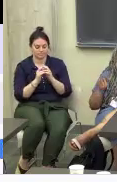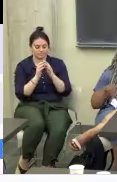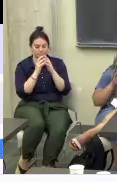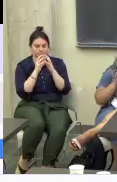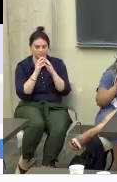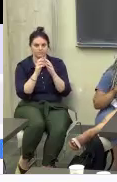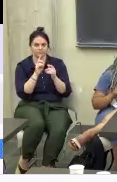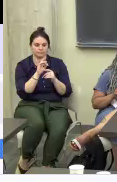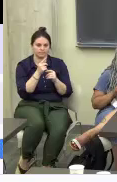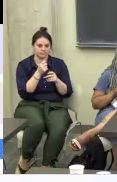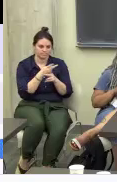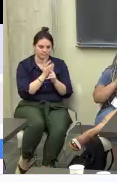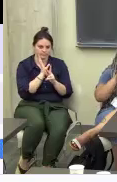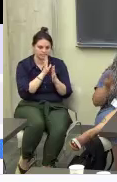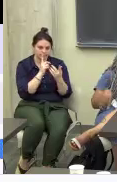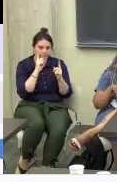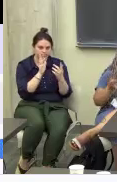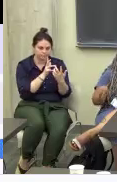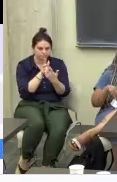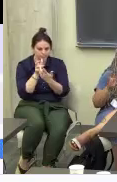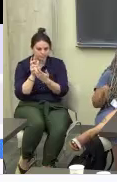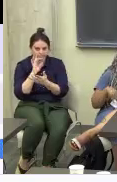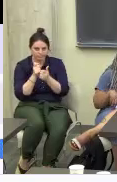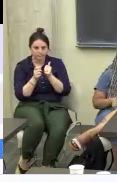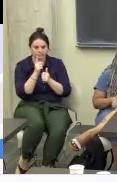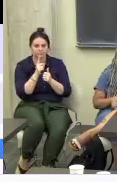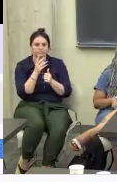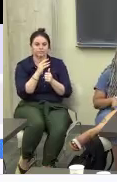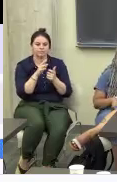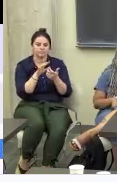digital products that work for everyone. And the concomitant systems that make that